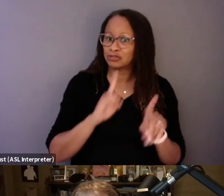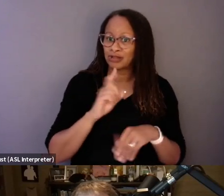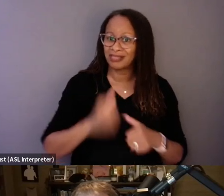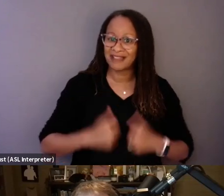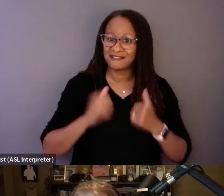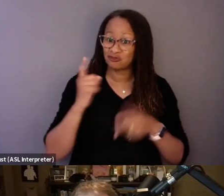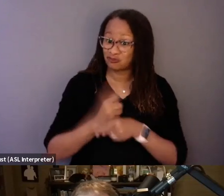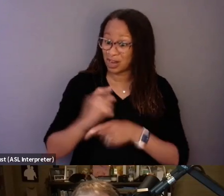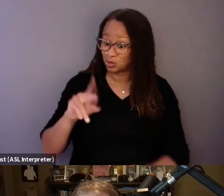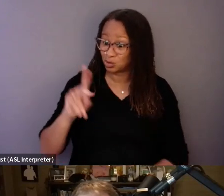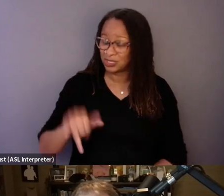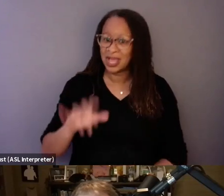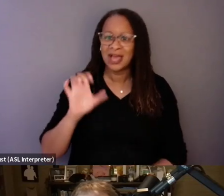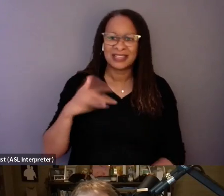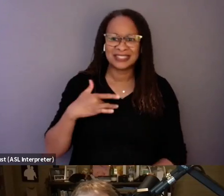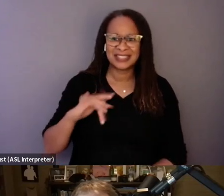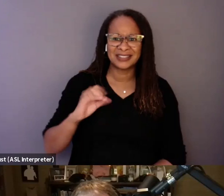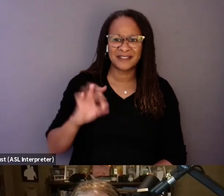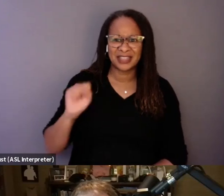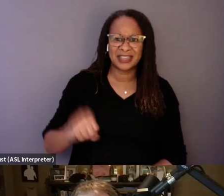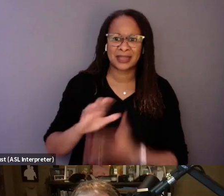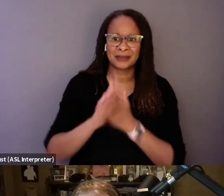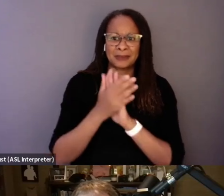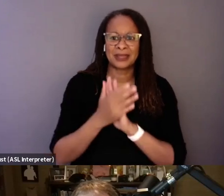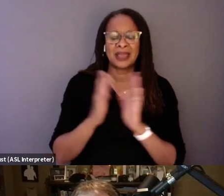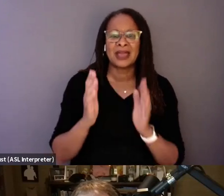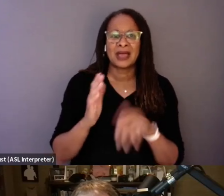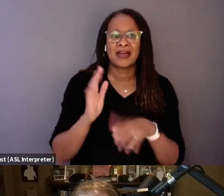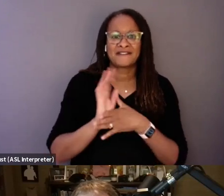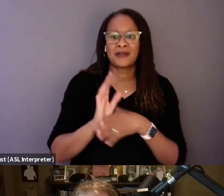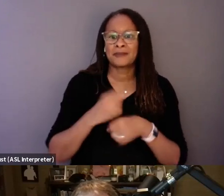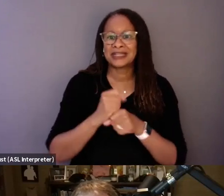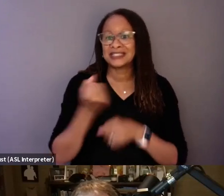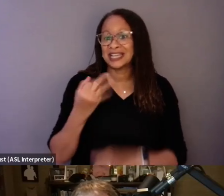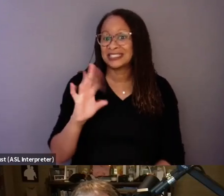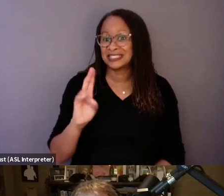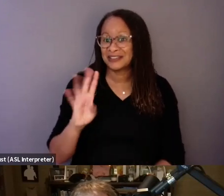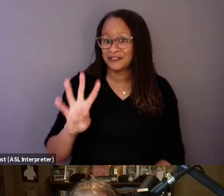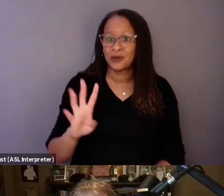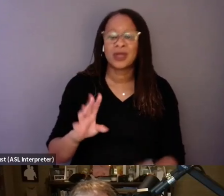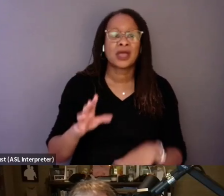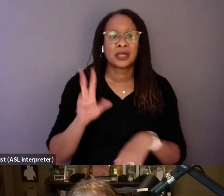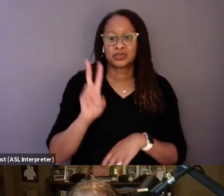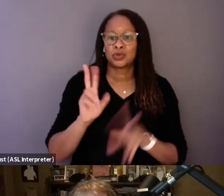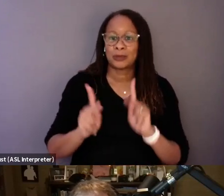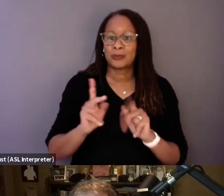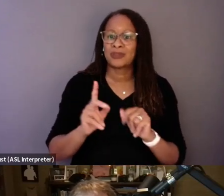That sets up they could have been like a film made in 1974 but two guys like-minded but very different- Yeah.